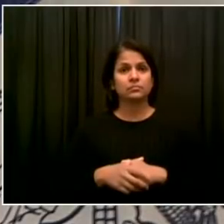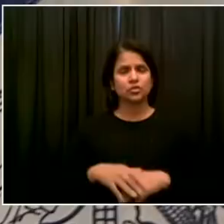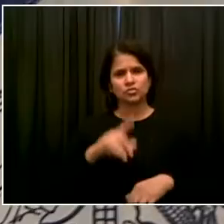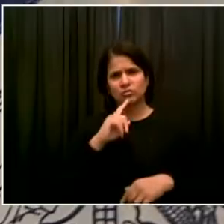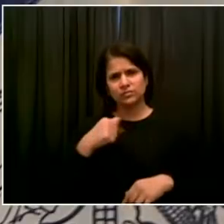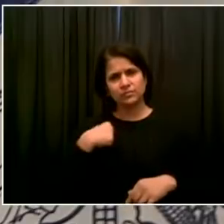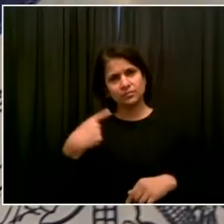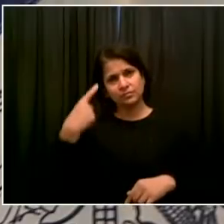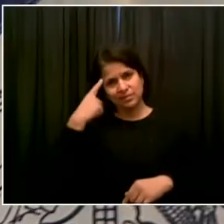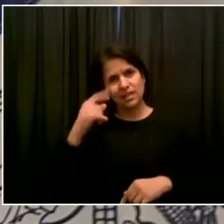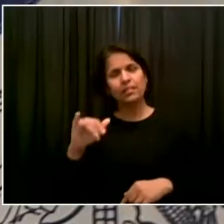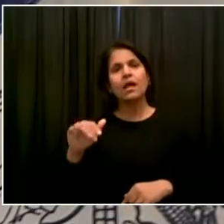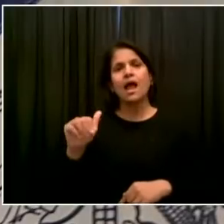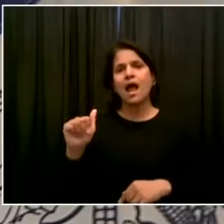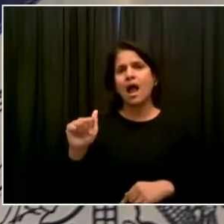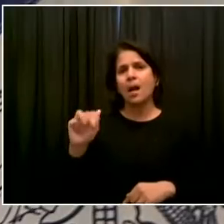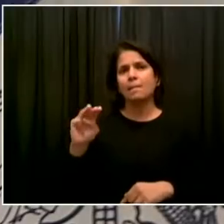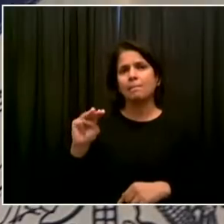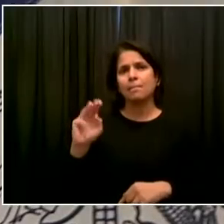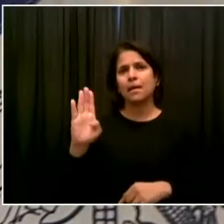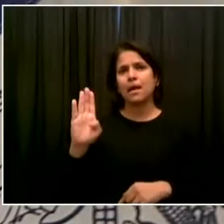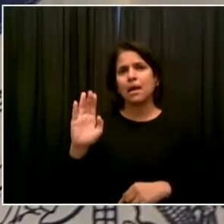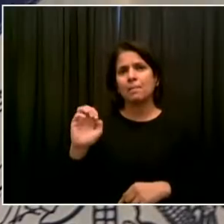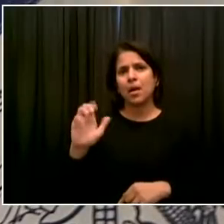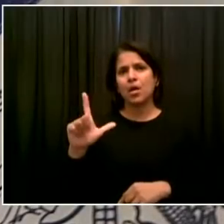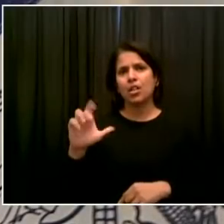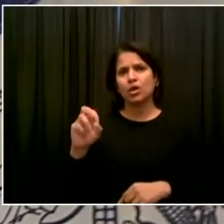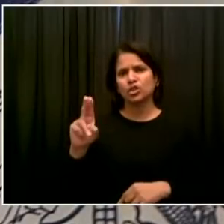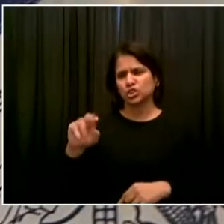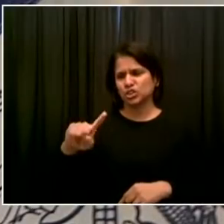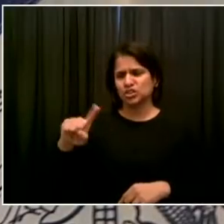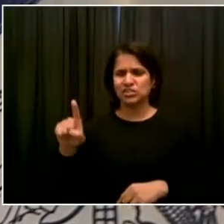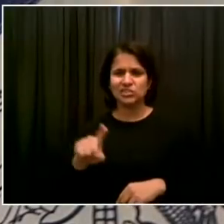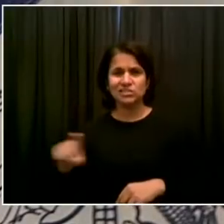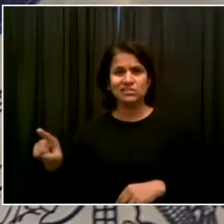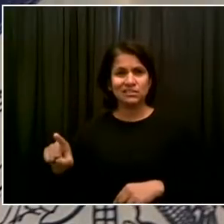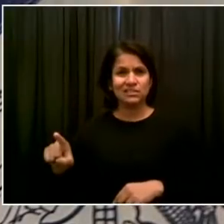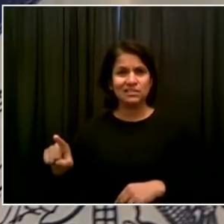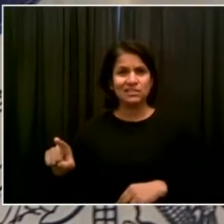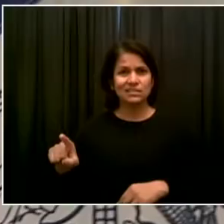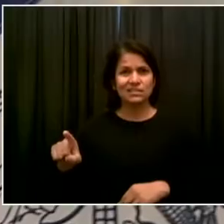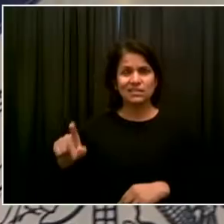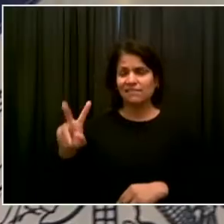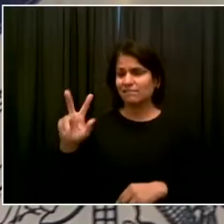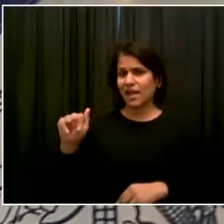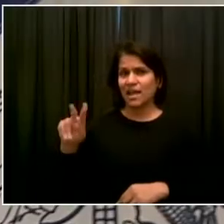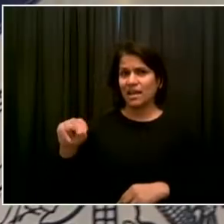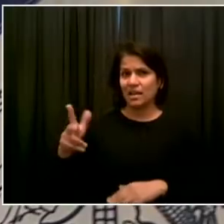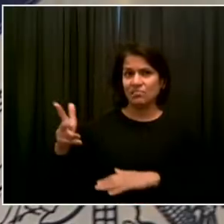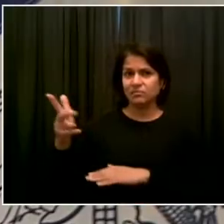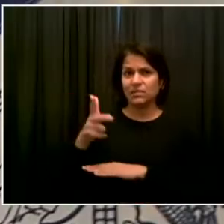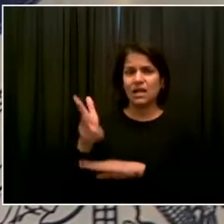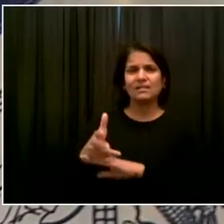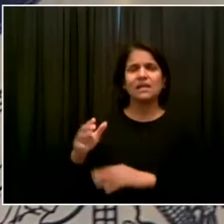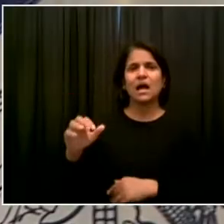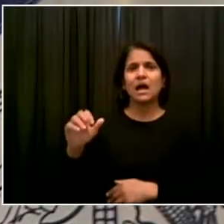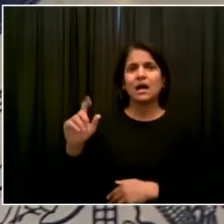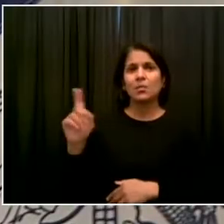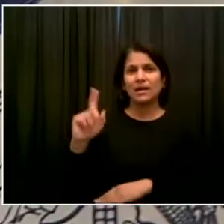UP. THEN CONTINUE WITH YOUR QUESTION. I BELIEVE